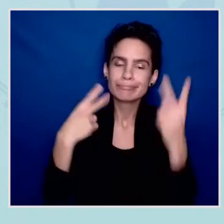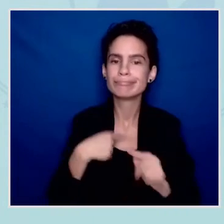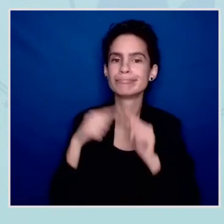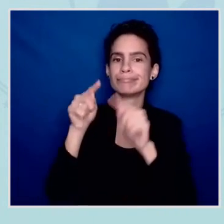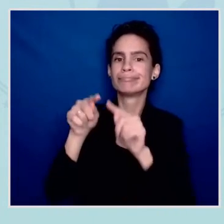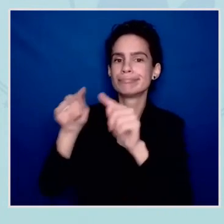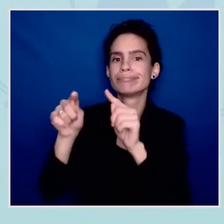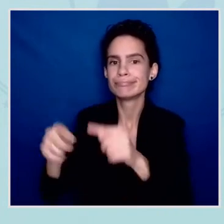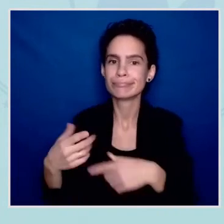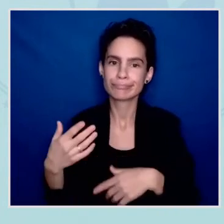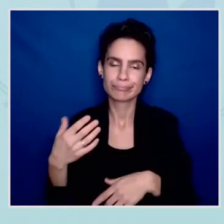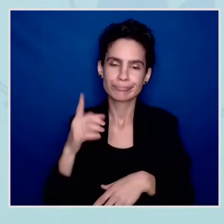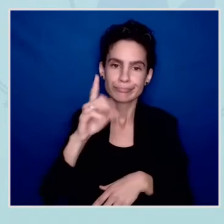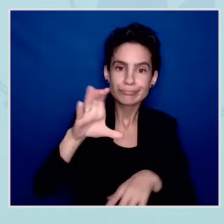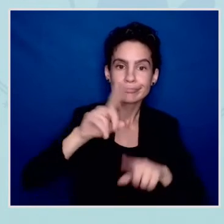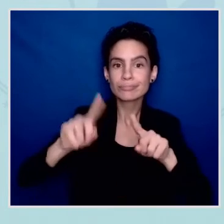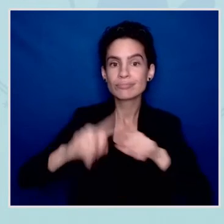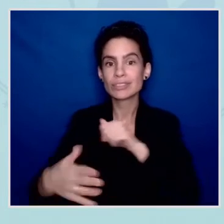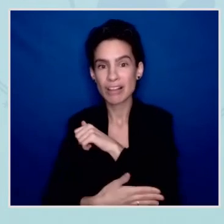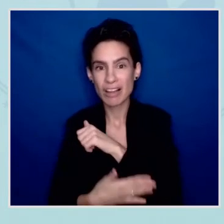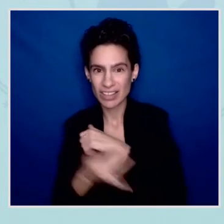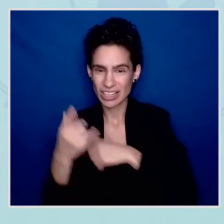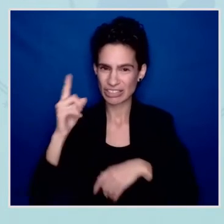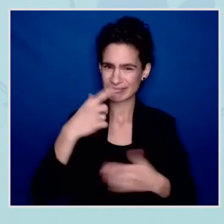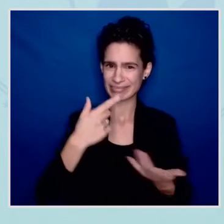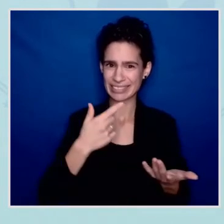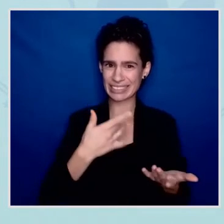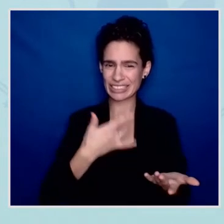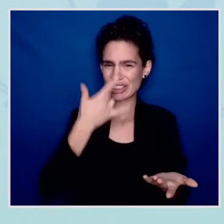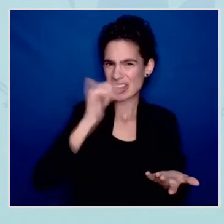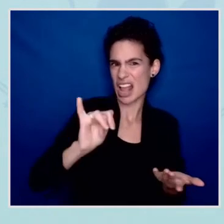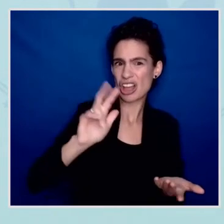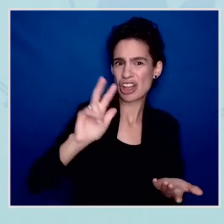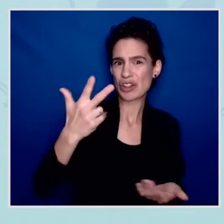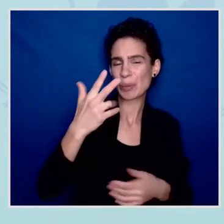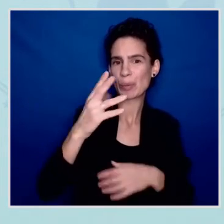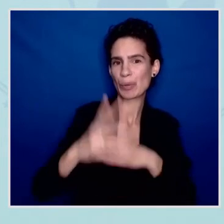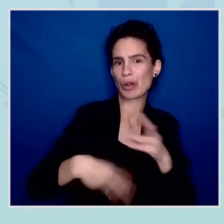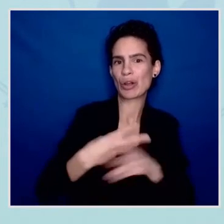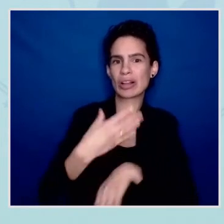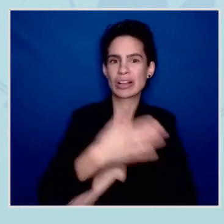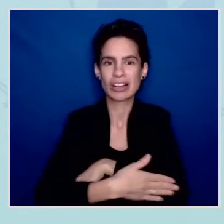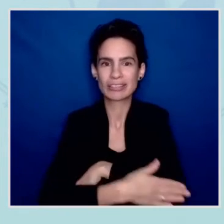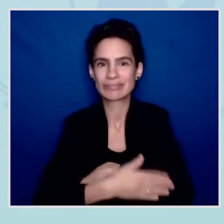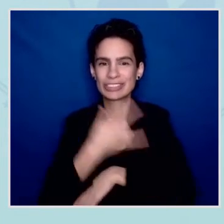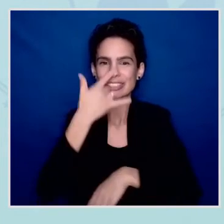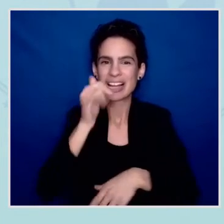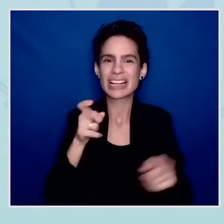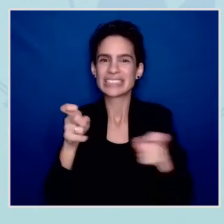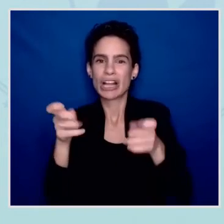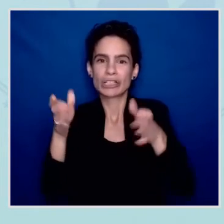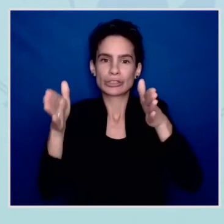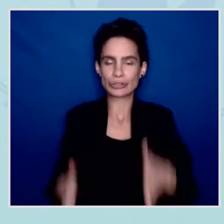MOP, THIS REMINDED ME MORE OF THE STATES I'VE VISITED OF THE